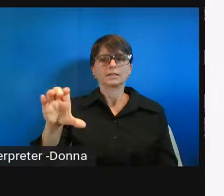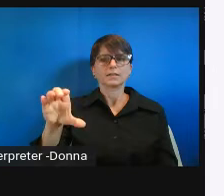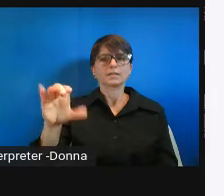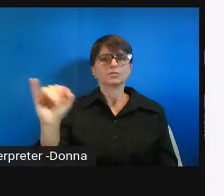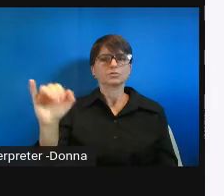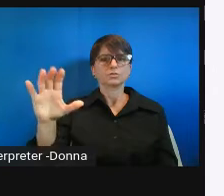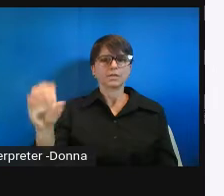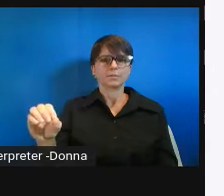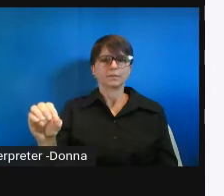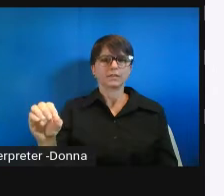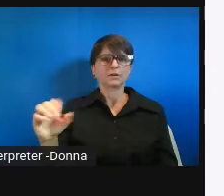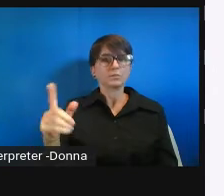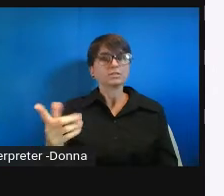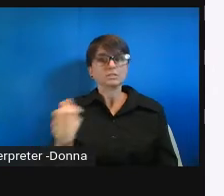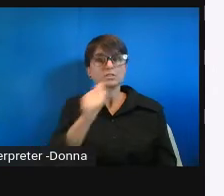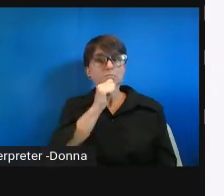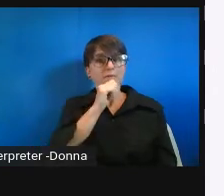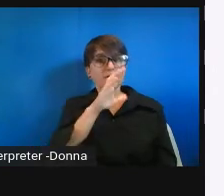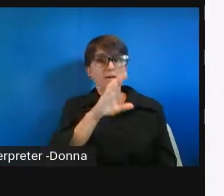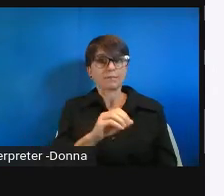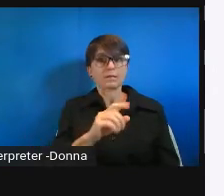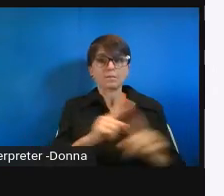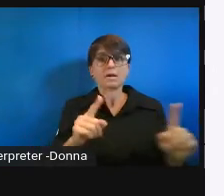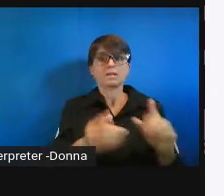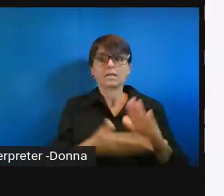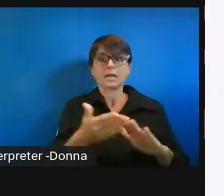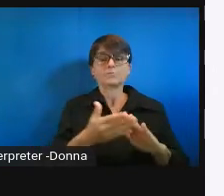but this is not translated in every language.